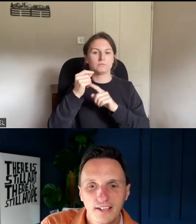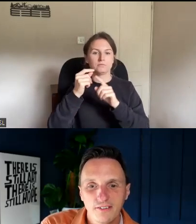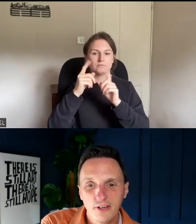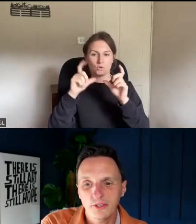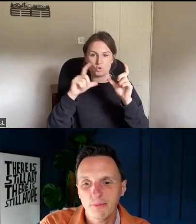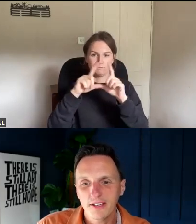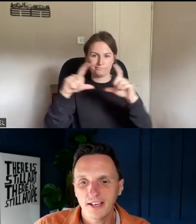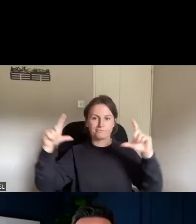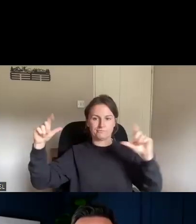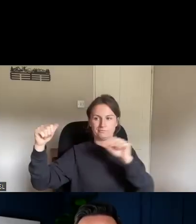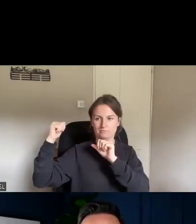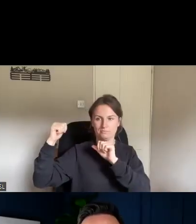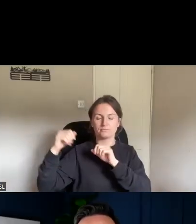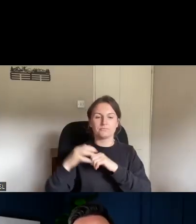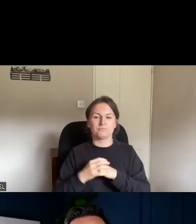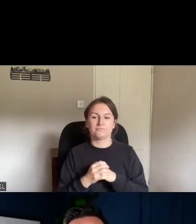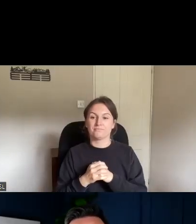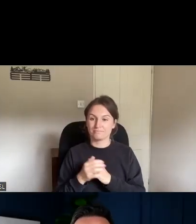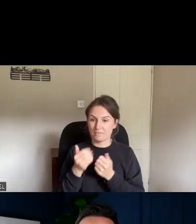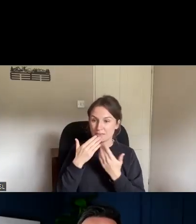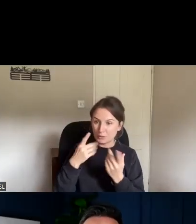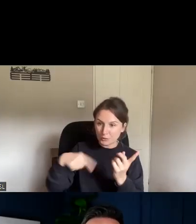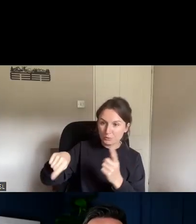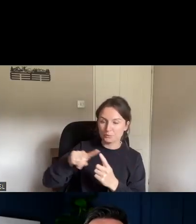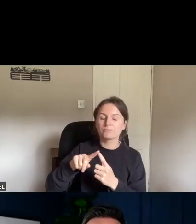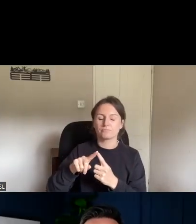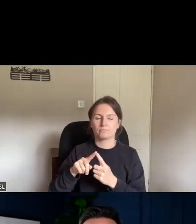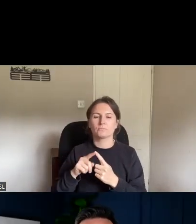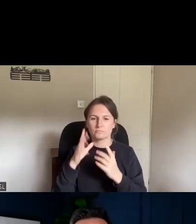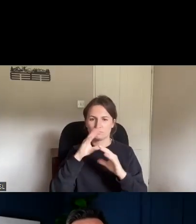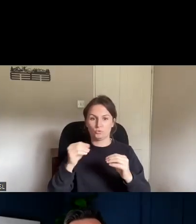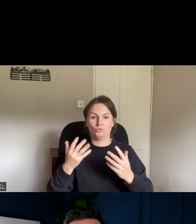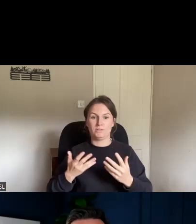Thank you very much, Mike, and everybody else. The structure of today's webinar is that there's going to be